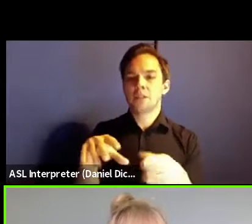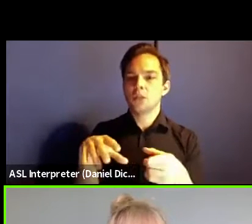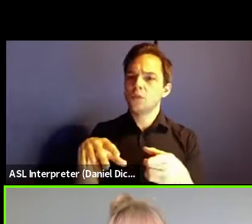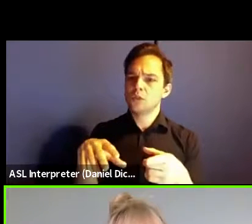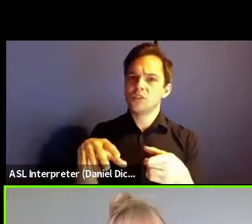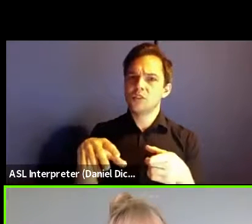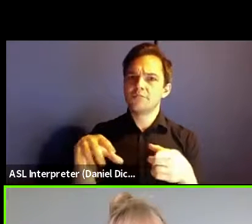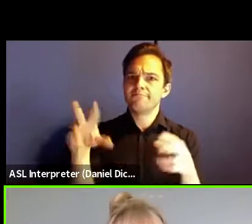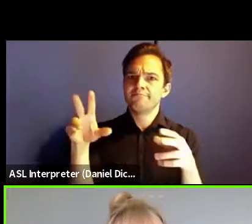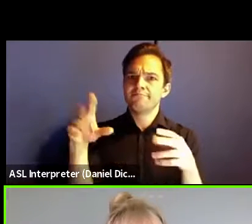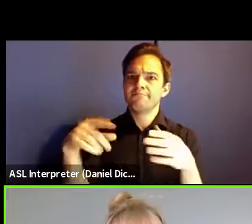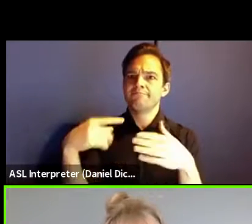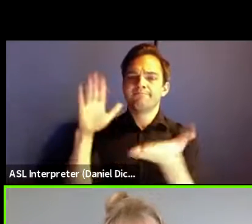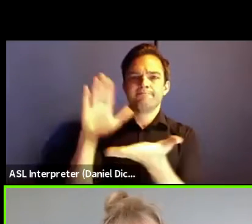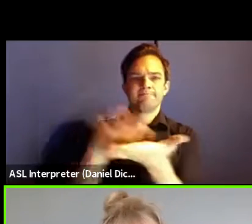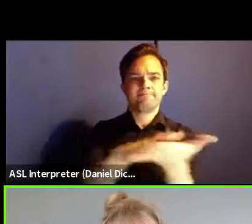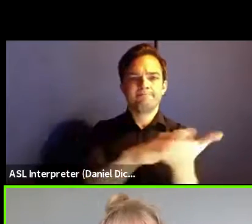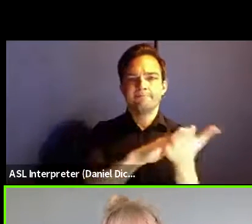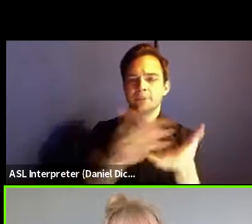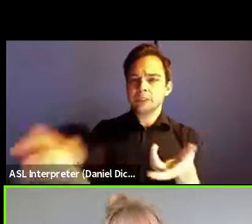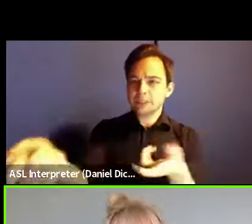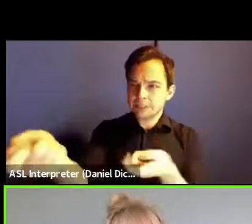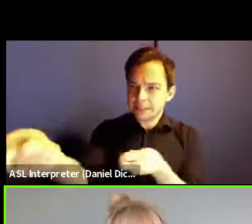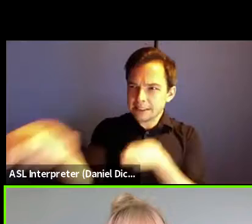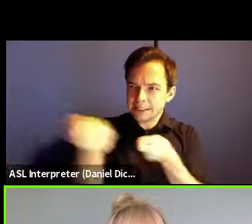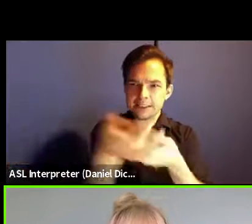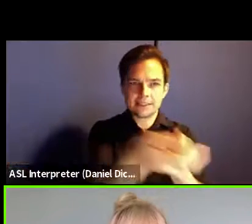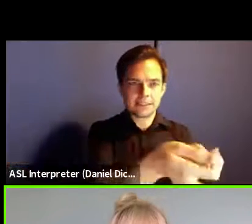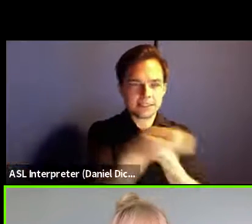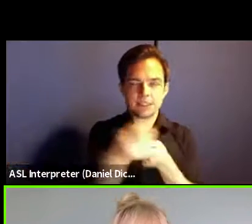to the diversity and inclusion industry and corporate agendas,